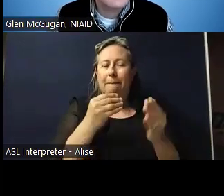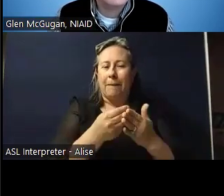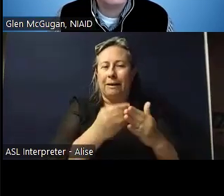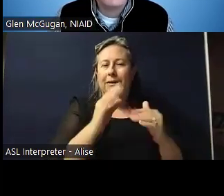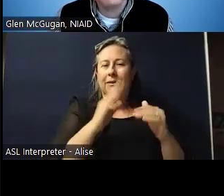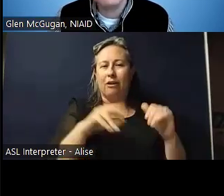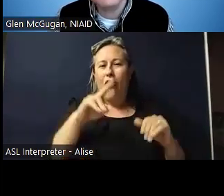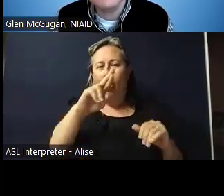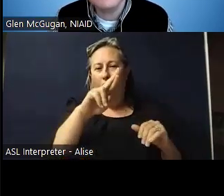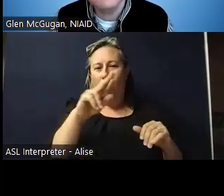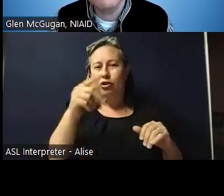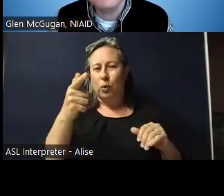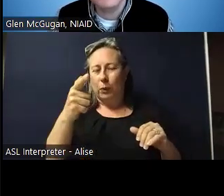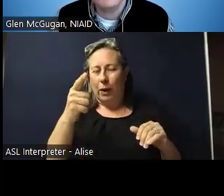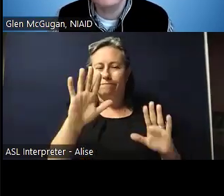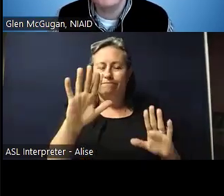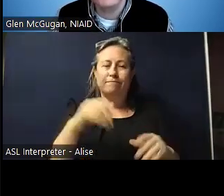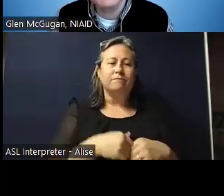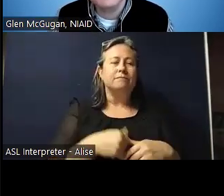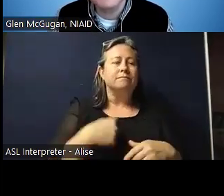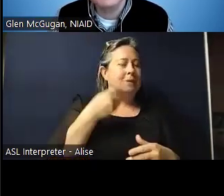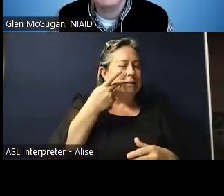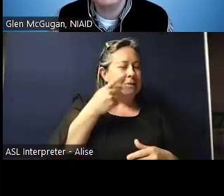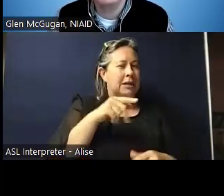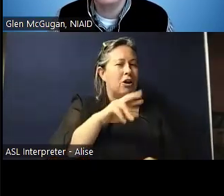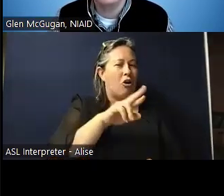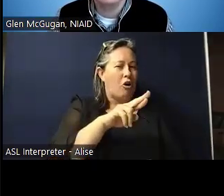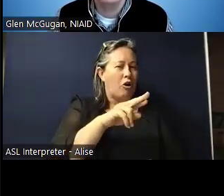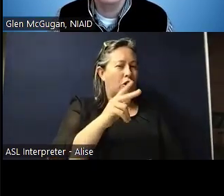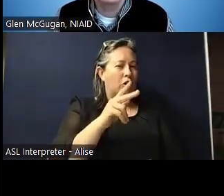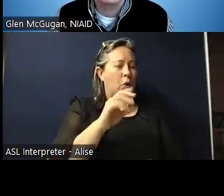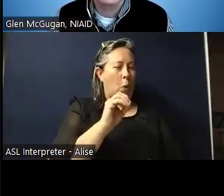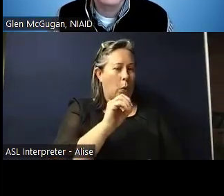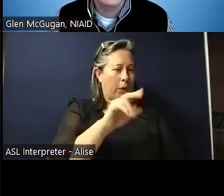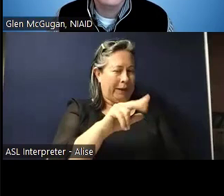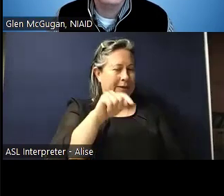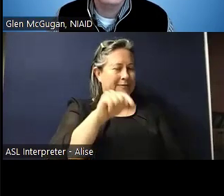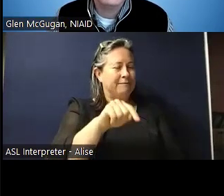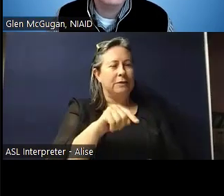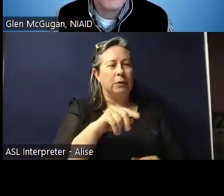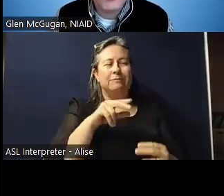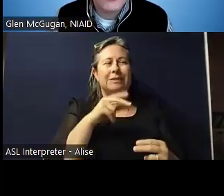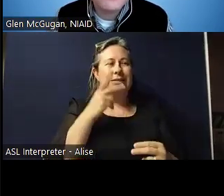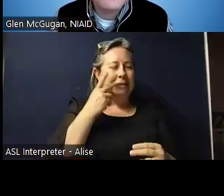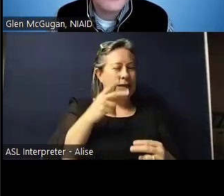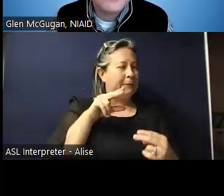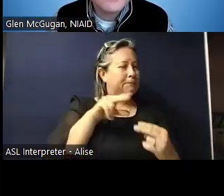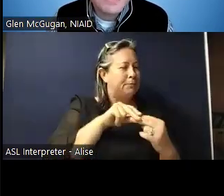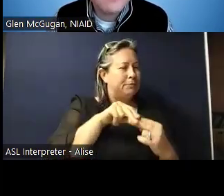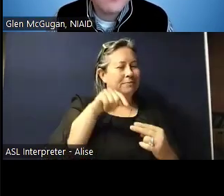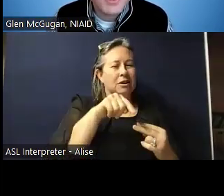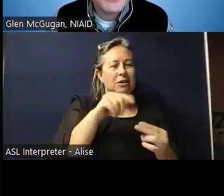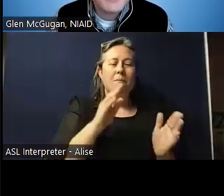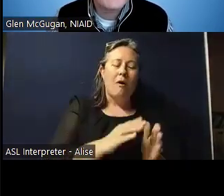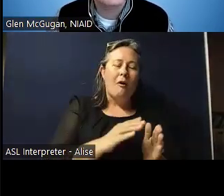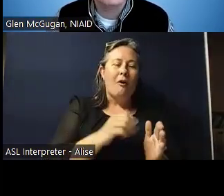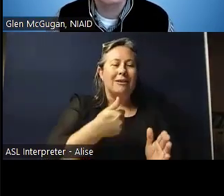And so I often see investigators using this for small, self-contained projects,